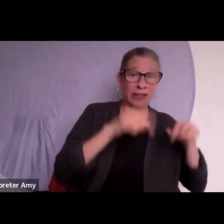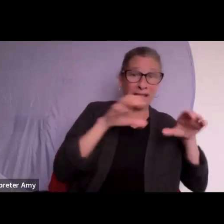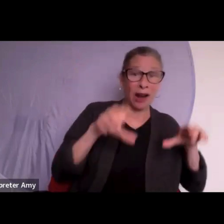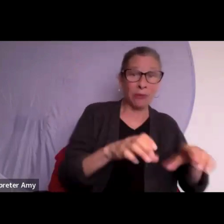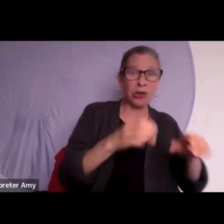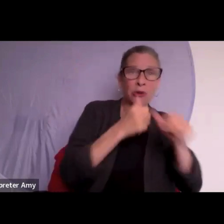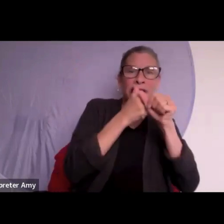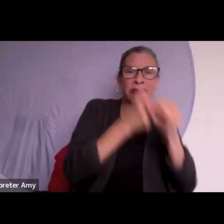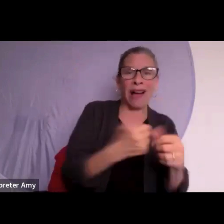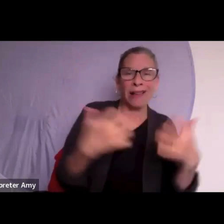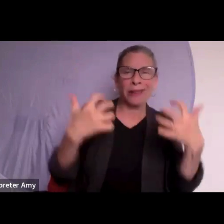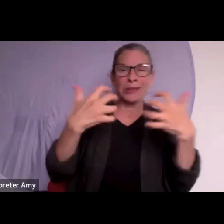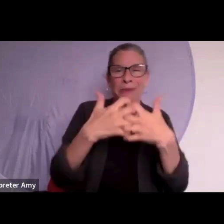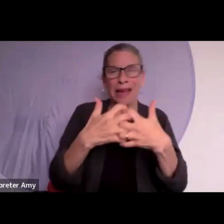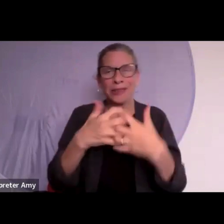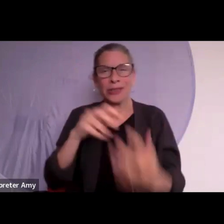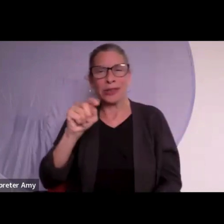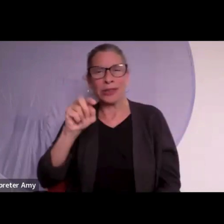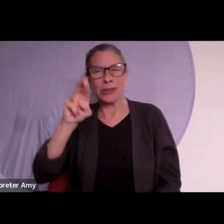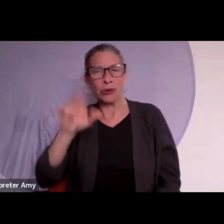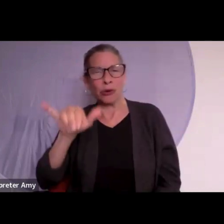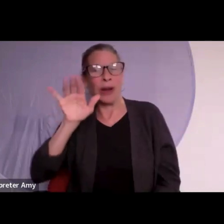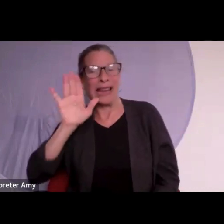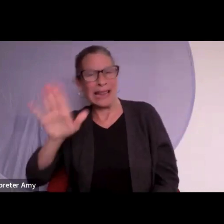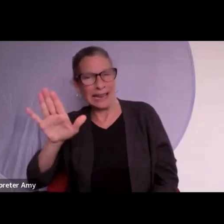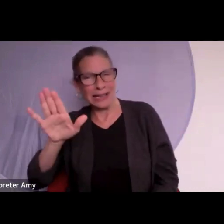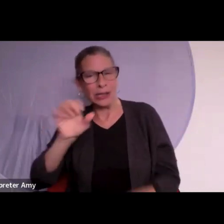the work and and overlaps with the work that he was talking